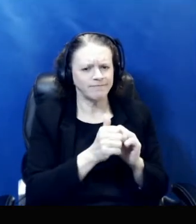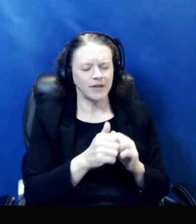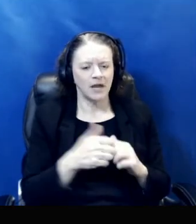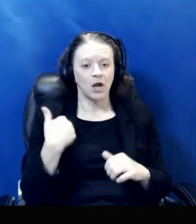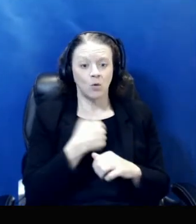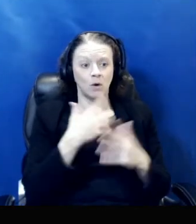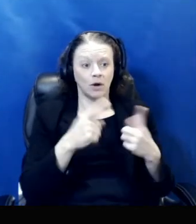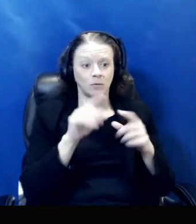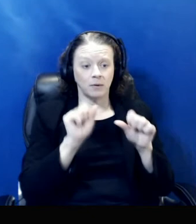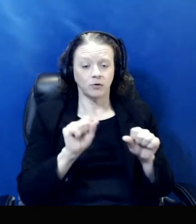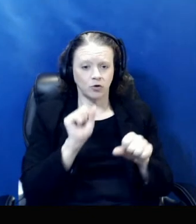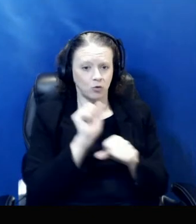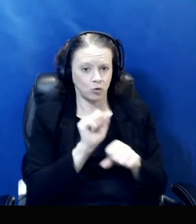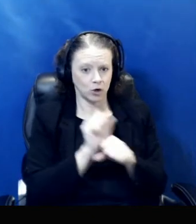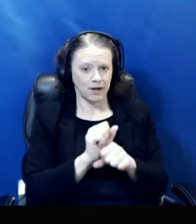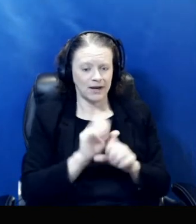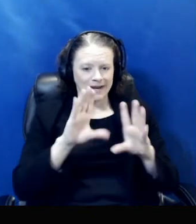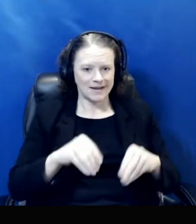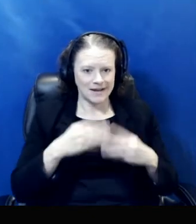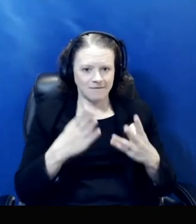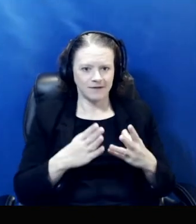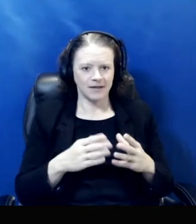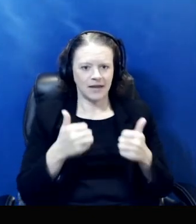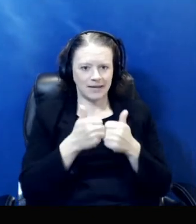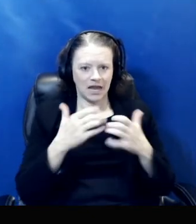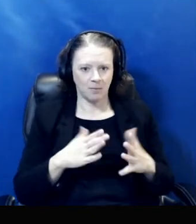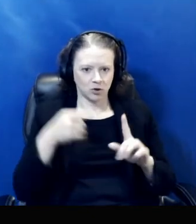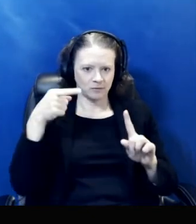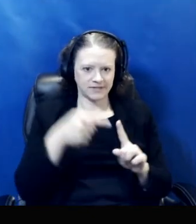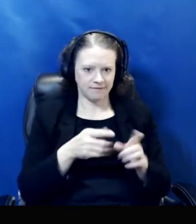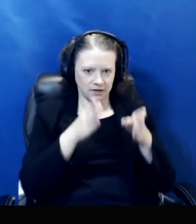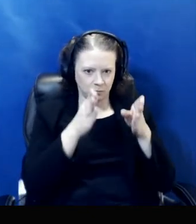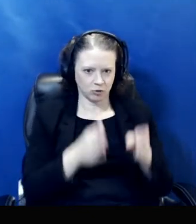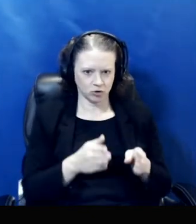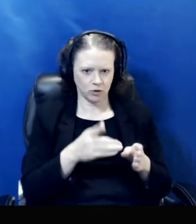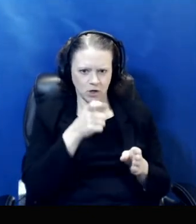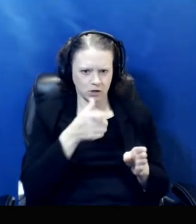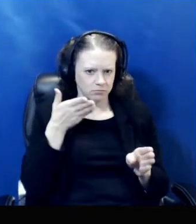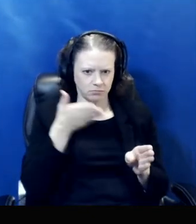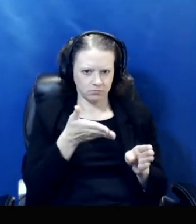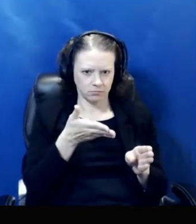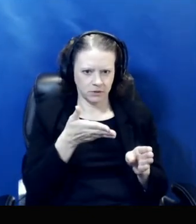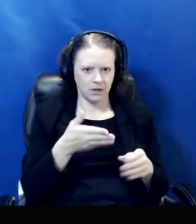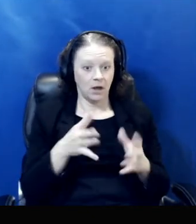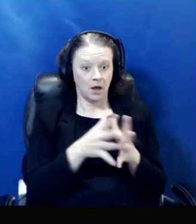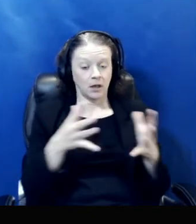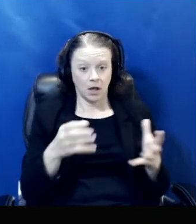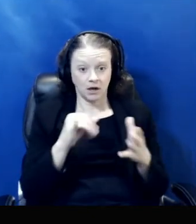be able to work on is giving gamer specific personas, and a lot of documentation that's out there for